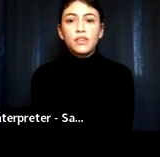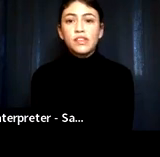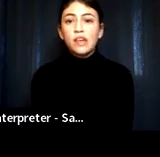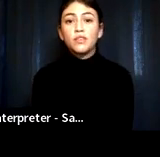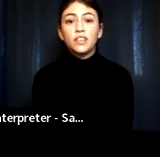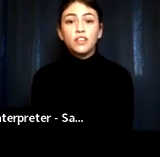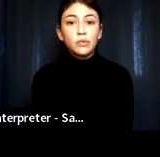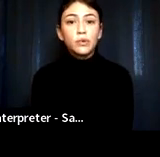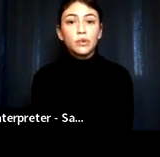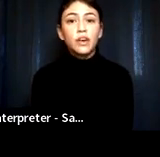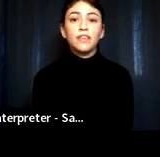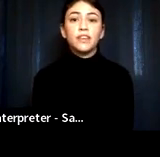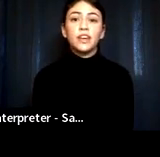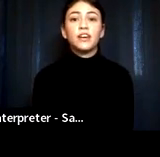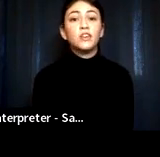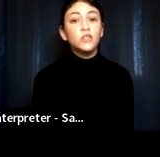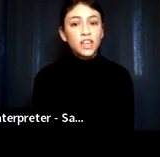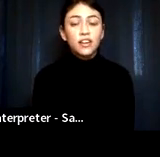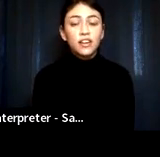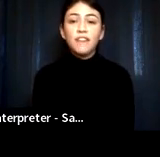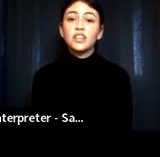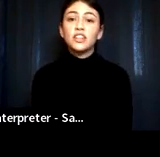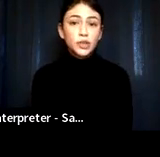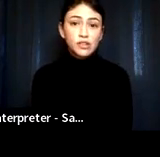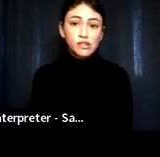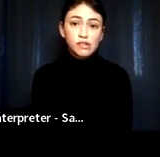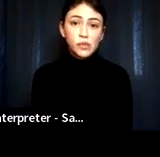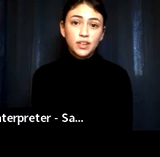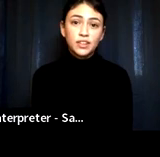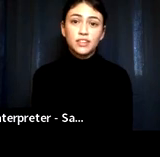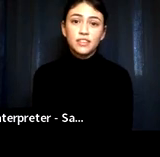For example, for deaf people having a not taker having interpreters is important.